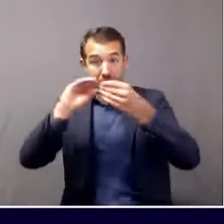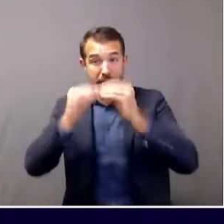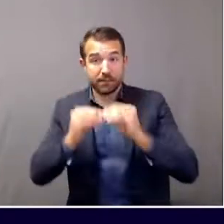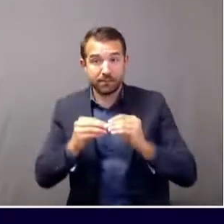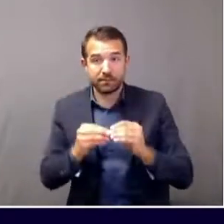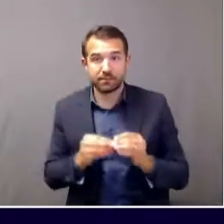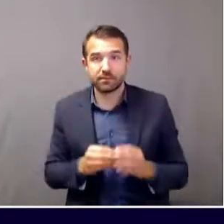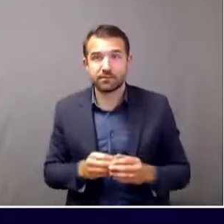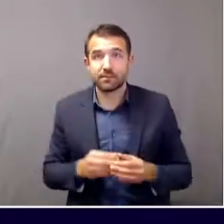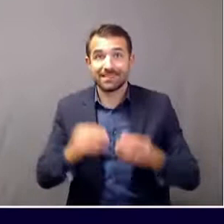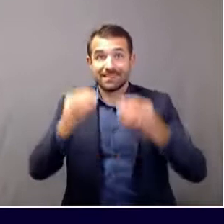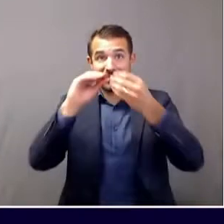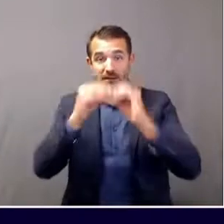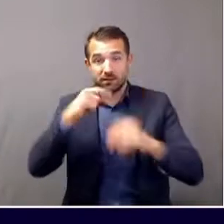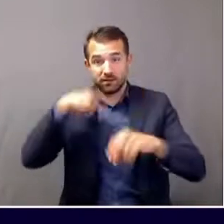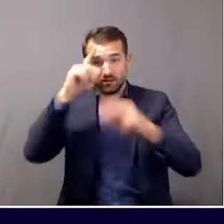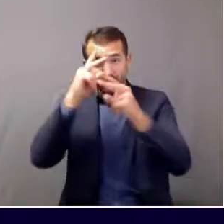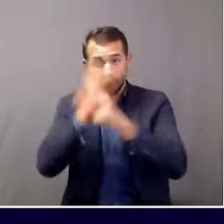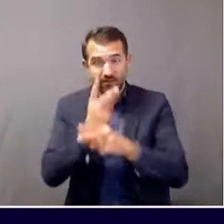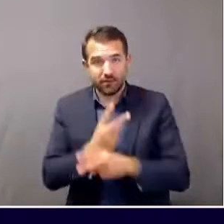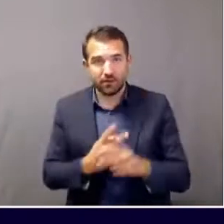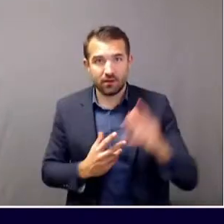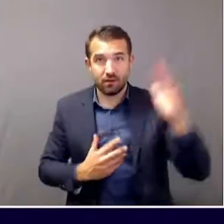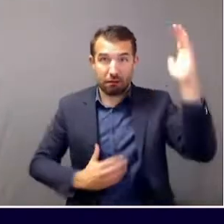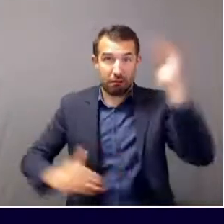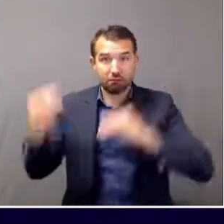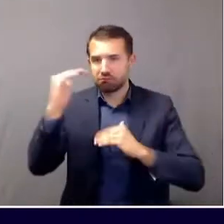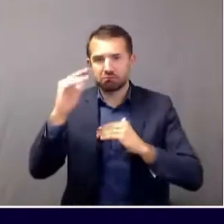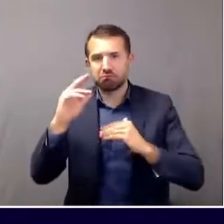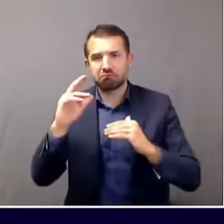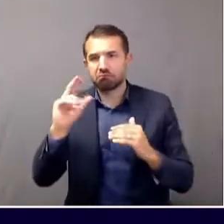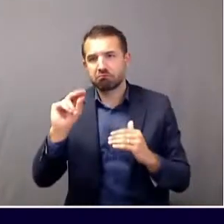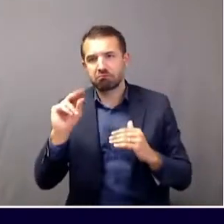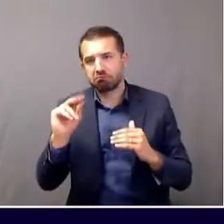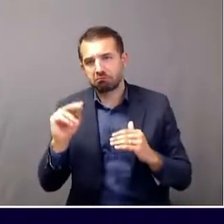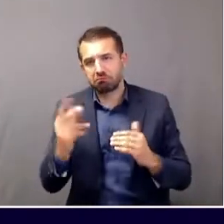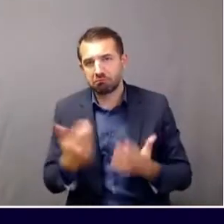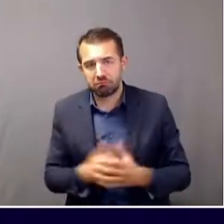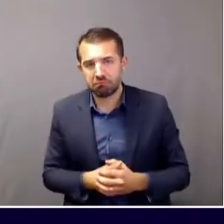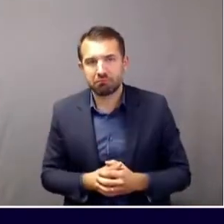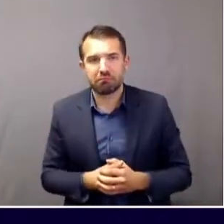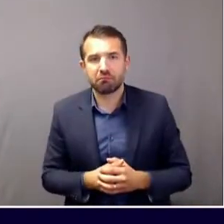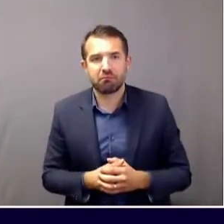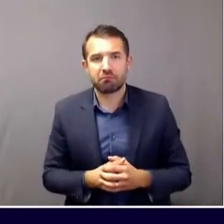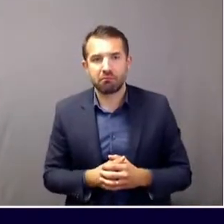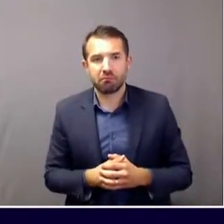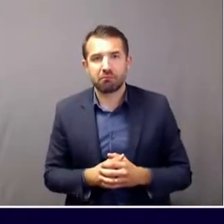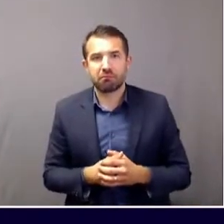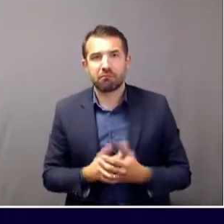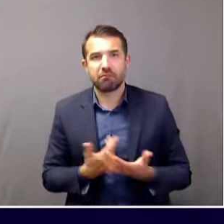out of proportion with the number of new cases that we've